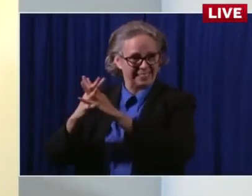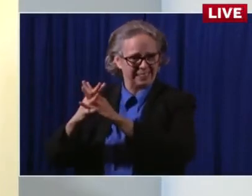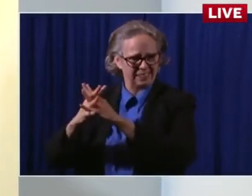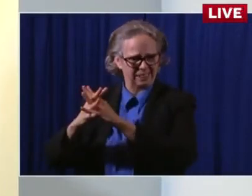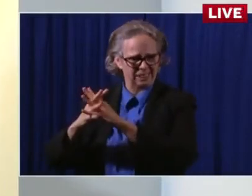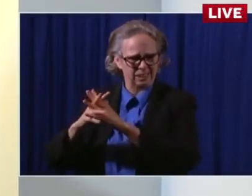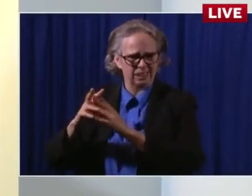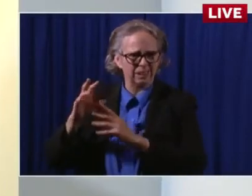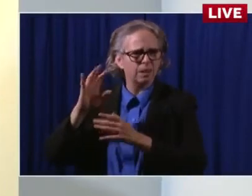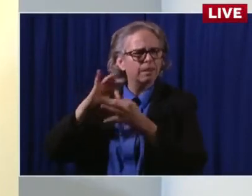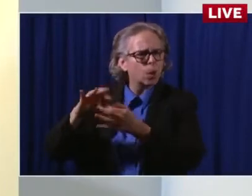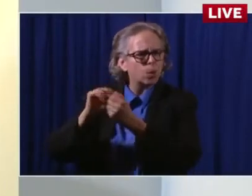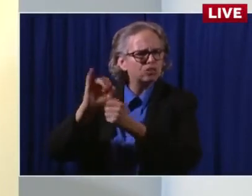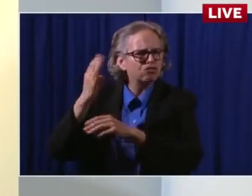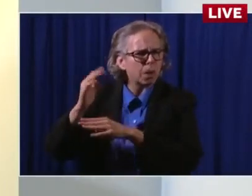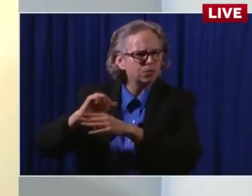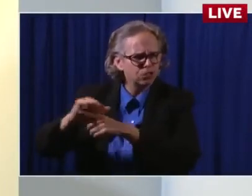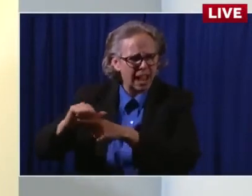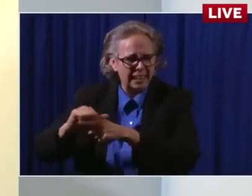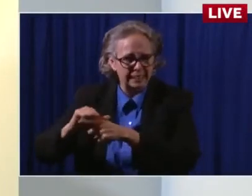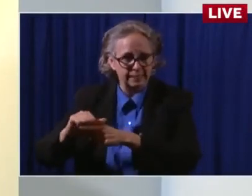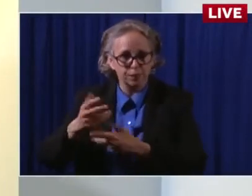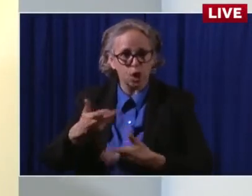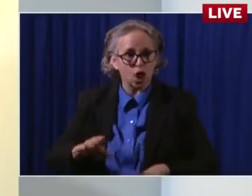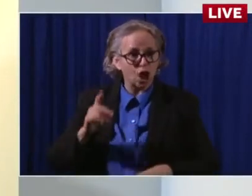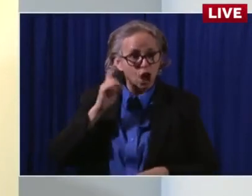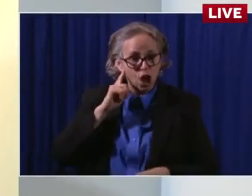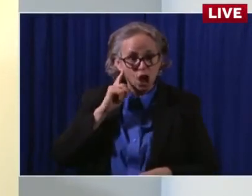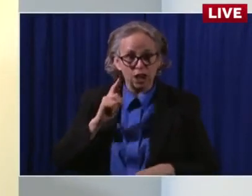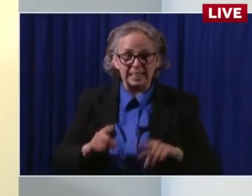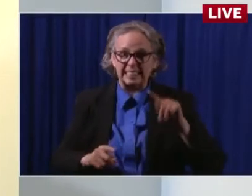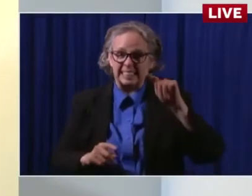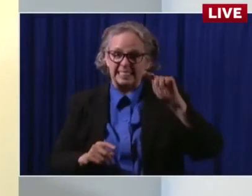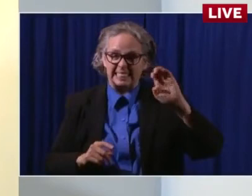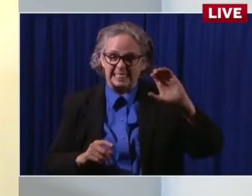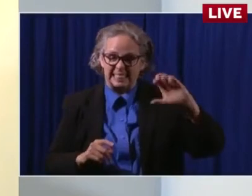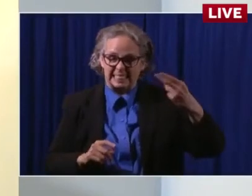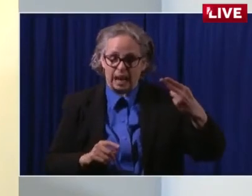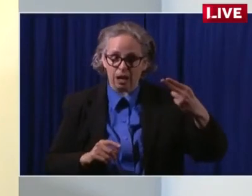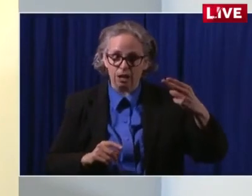LET ME START WITH THE LAUNCH OF I-MAP, A JOB-TRAINING PROGRAM.